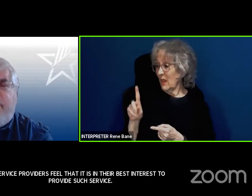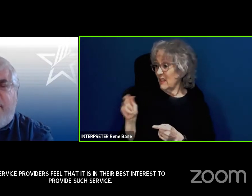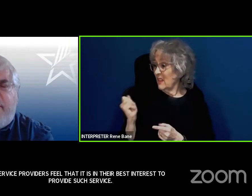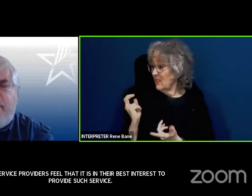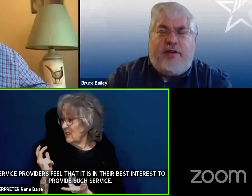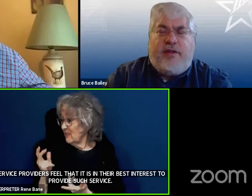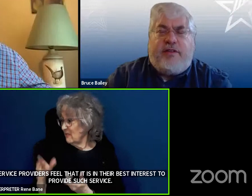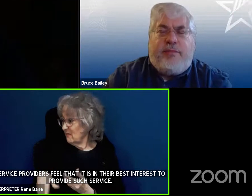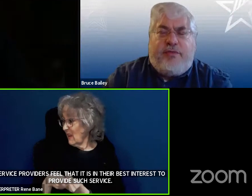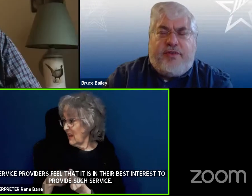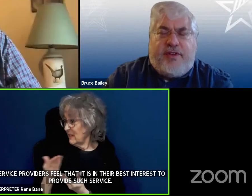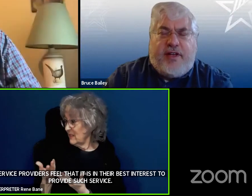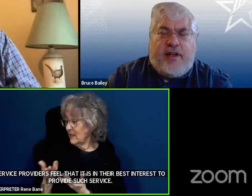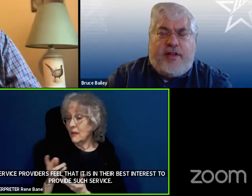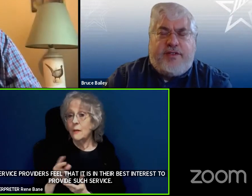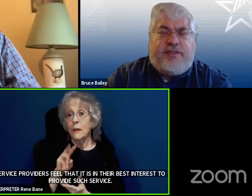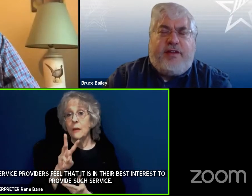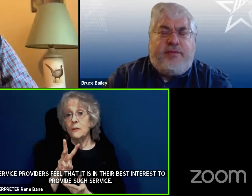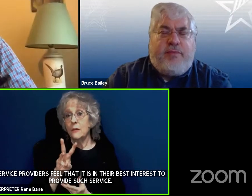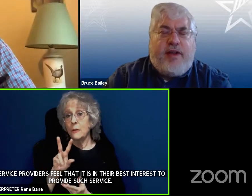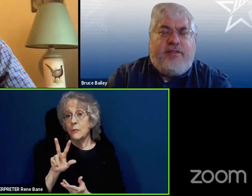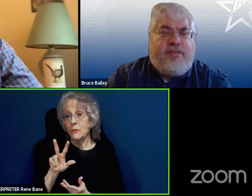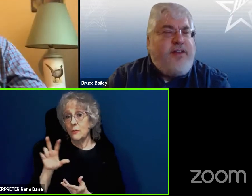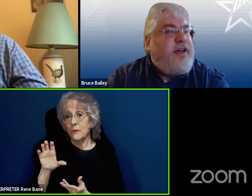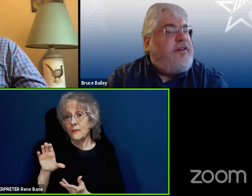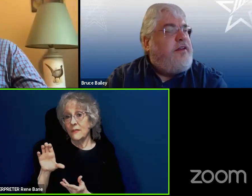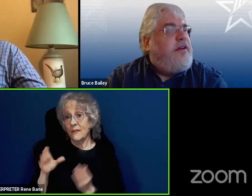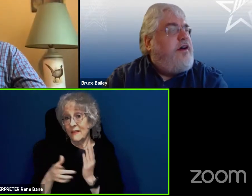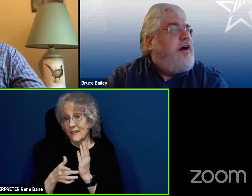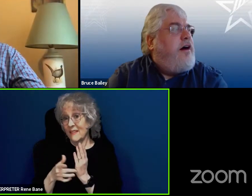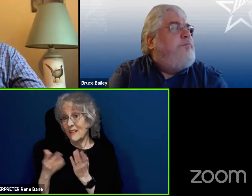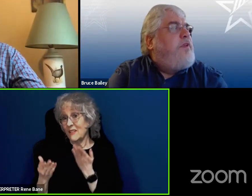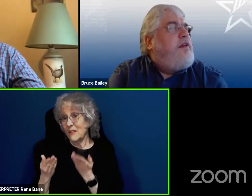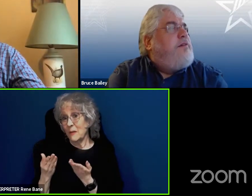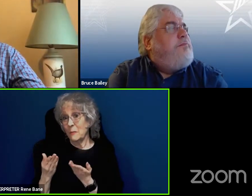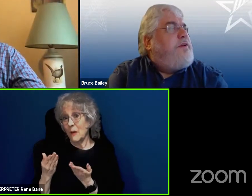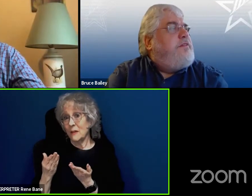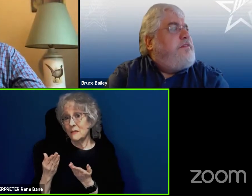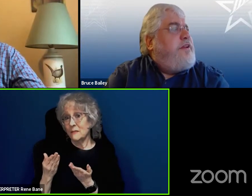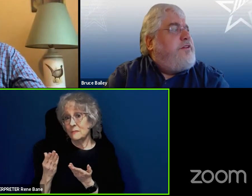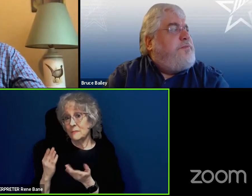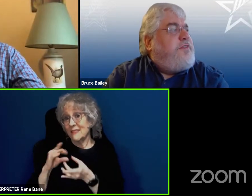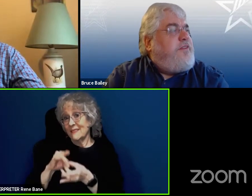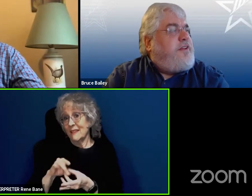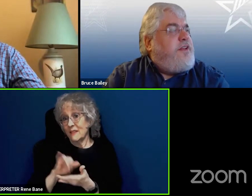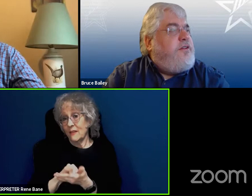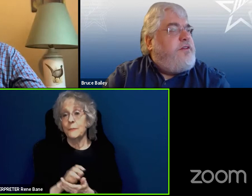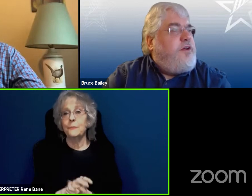would be W3C technologies that might convey that. But you know, specifically, you know,